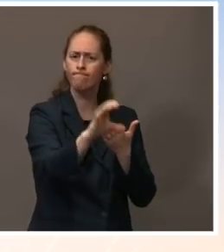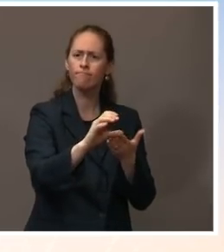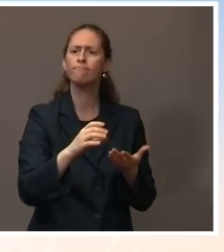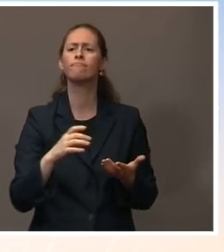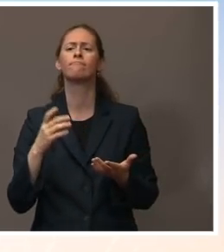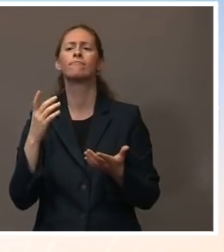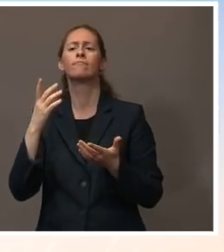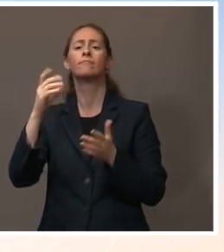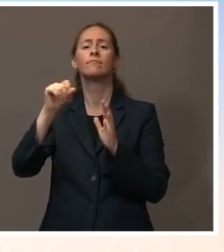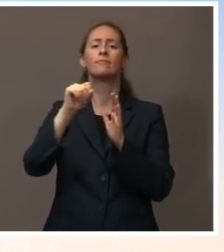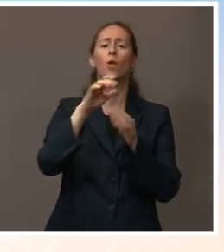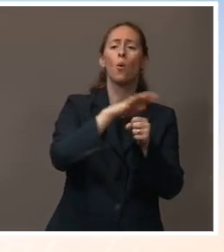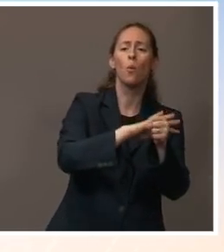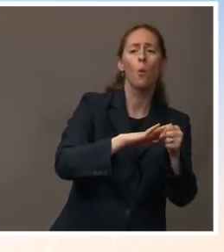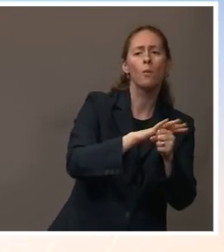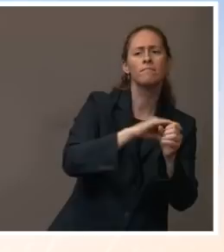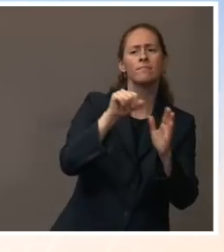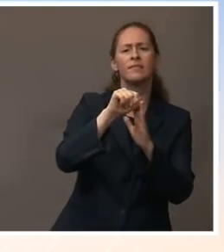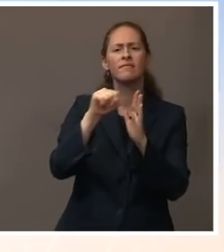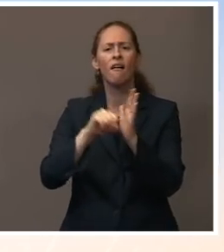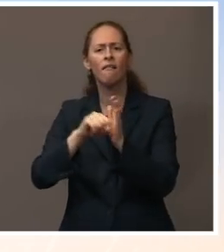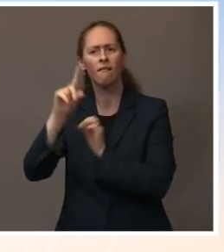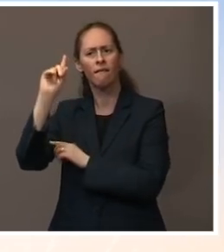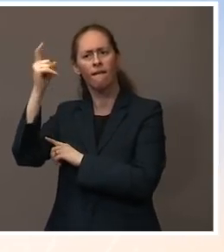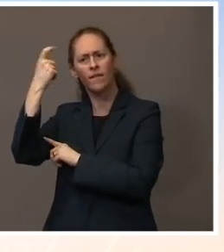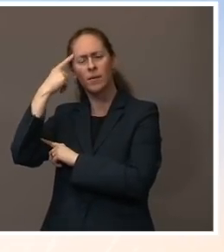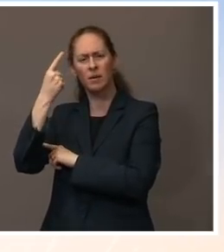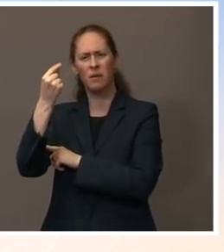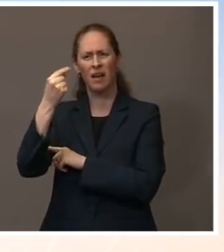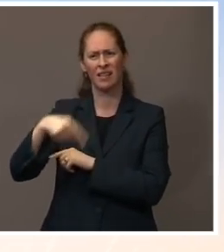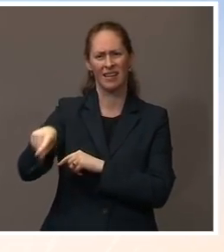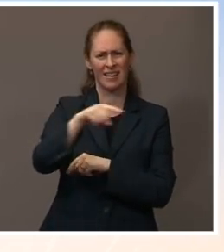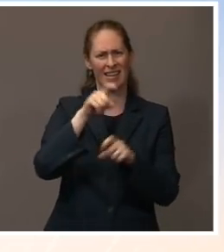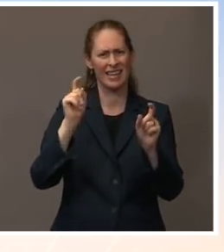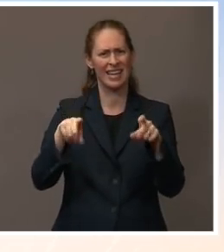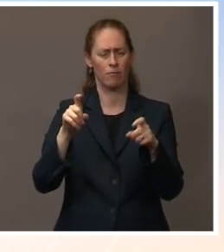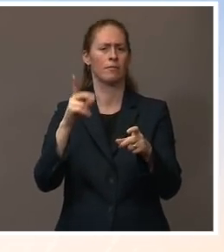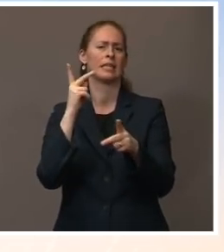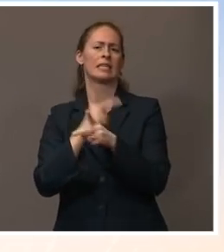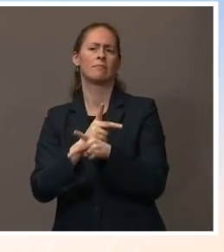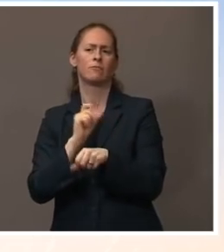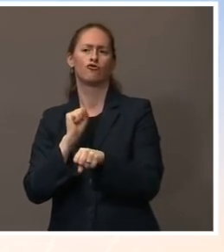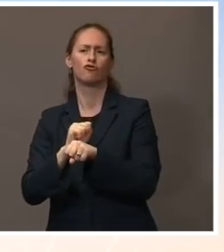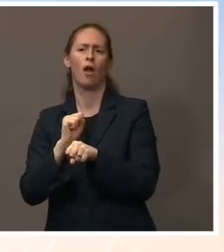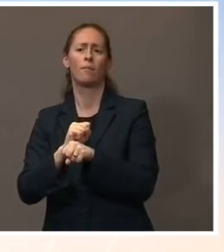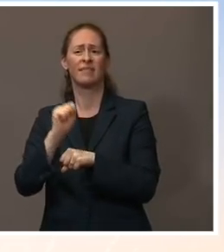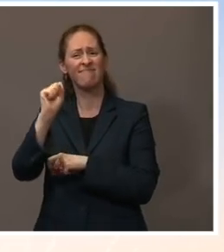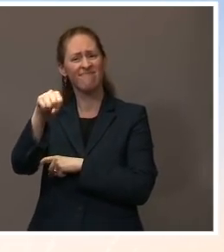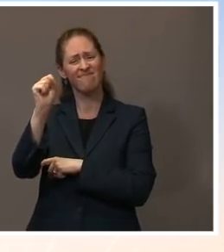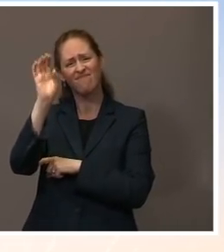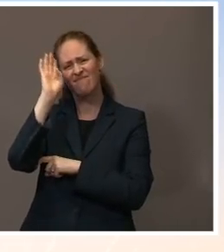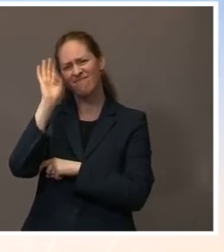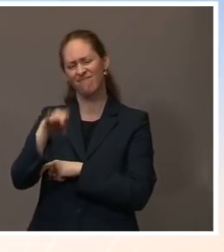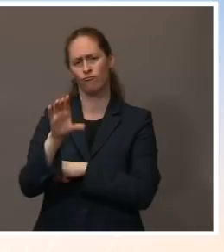So, yes, we believe that a central driver of violence is gun violence and is the use of guns. We're seeing that statistically in a lot of areas.